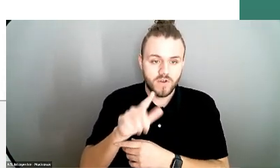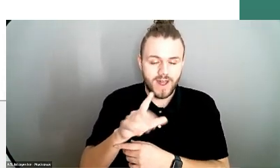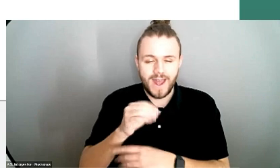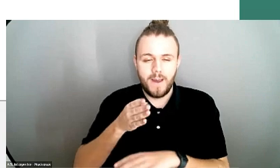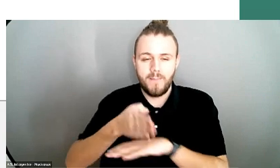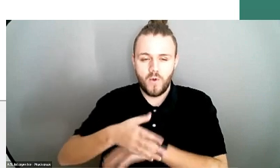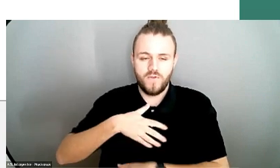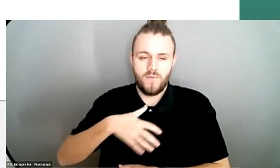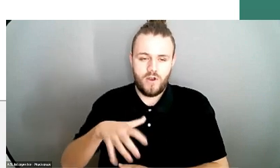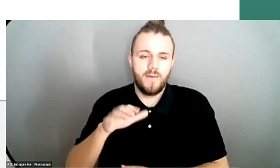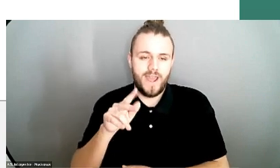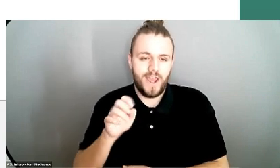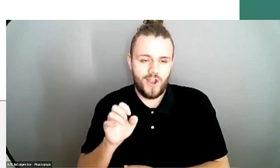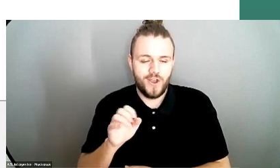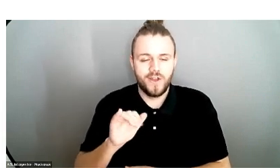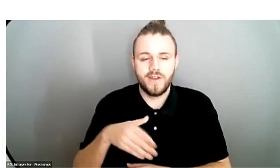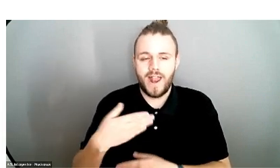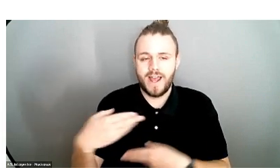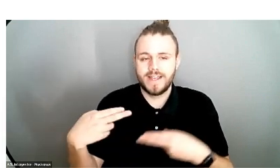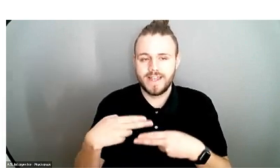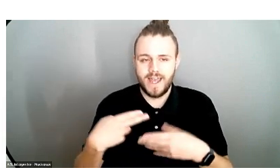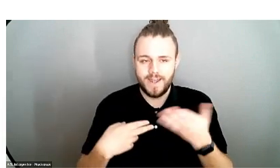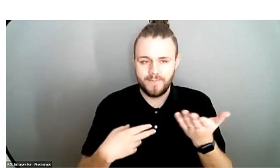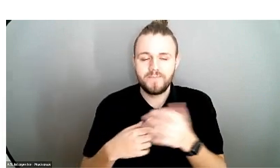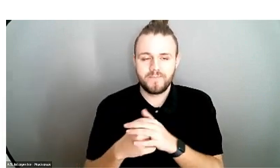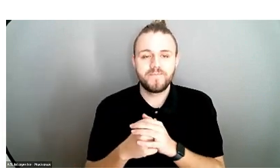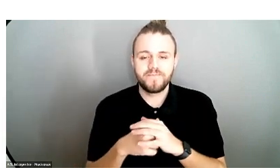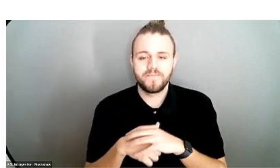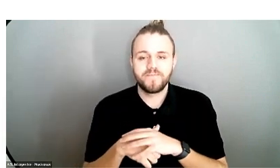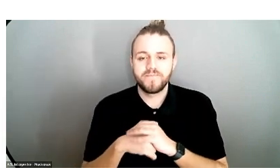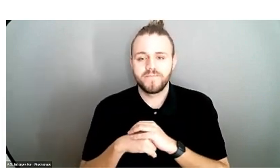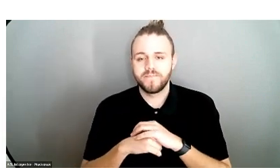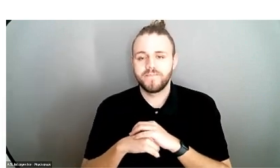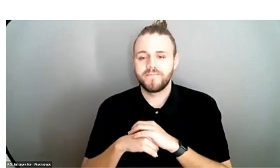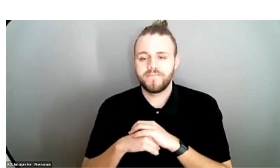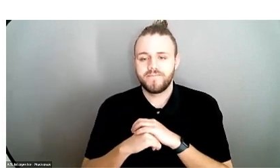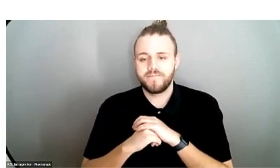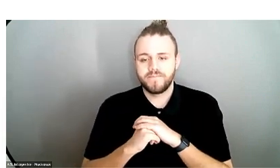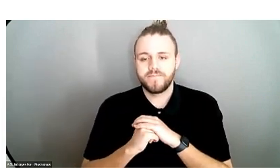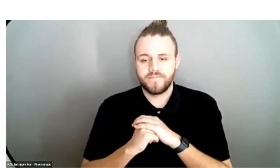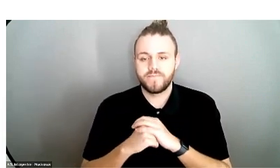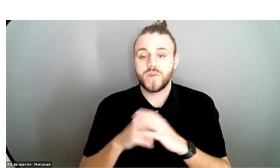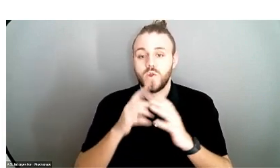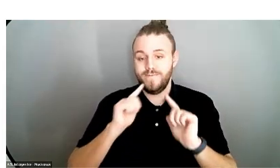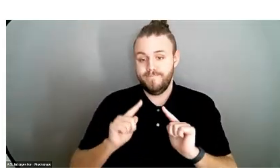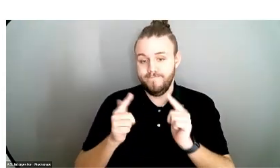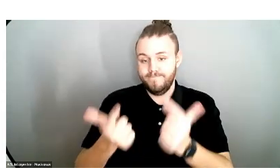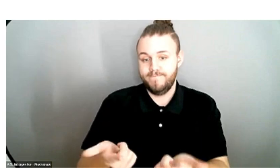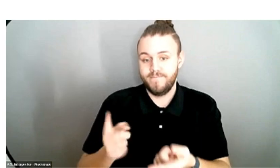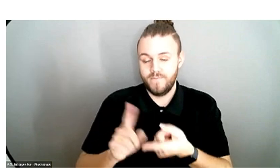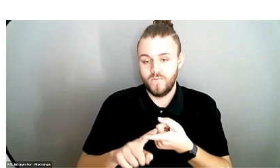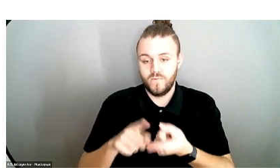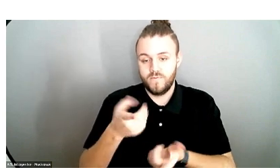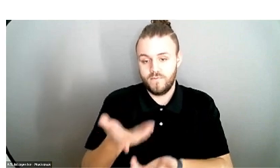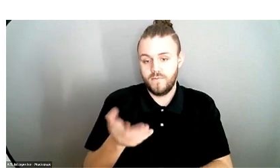Next slide, please. I'm going to turn this over now to our first speaker,